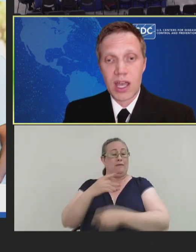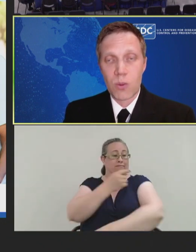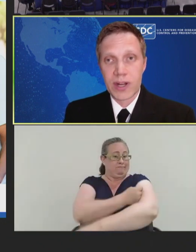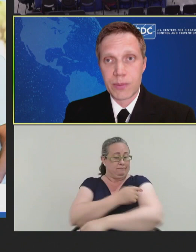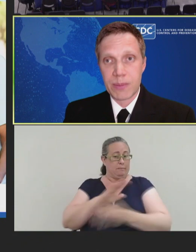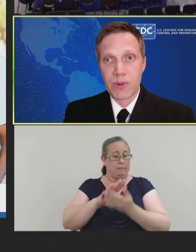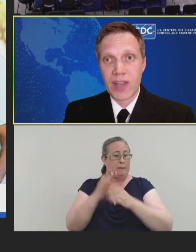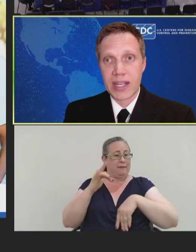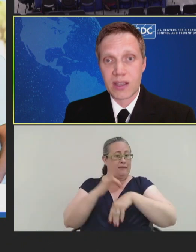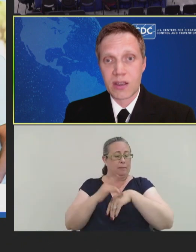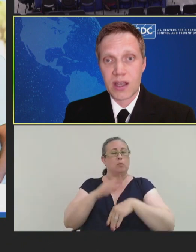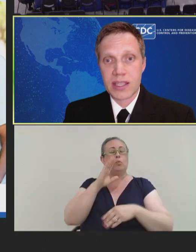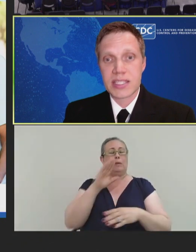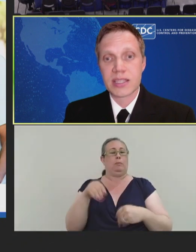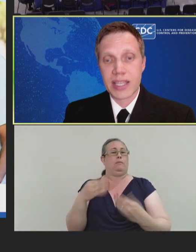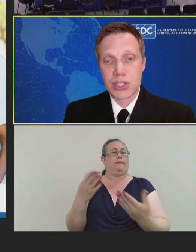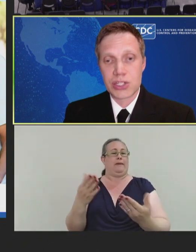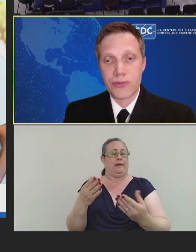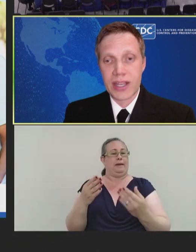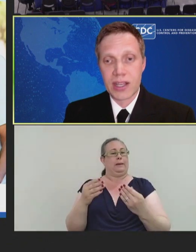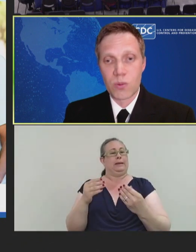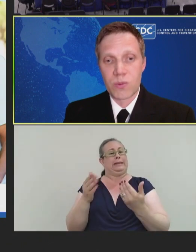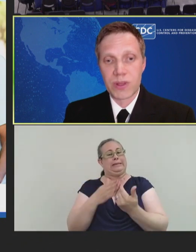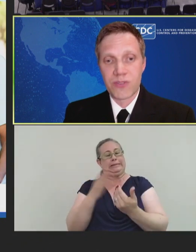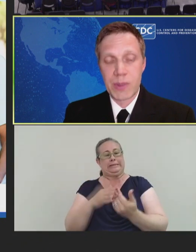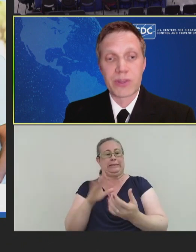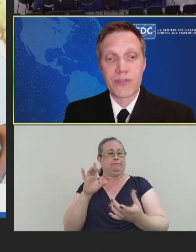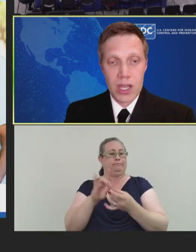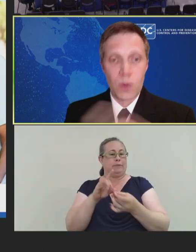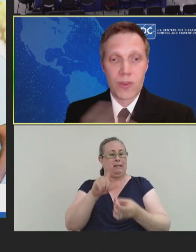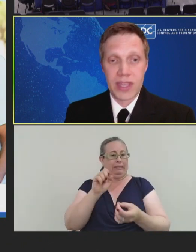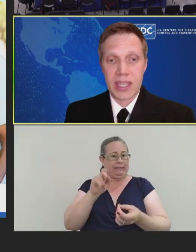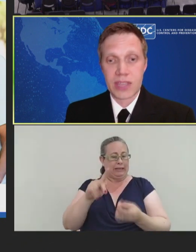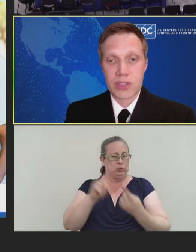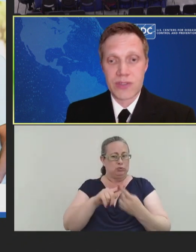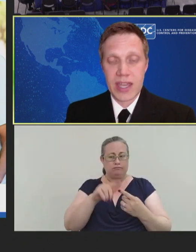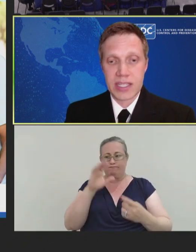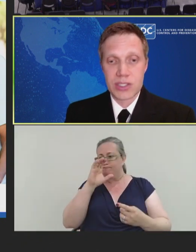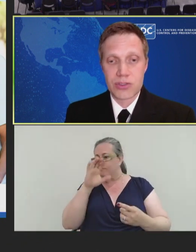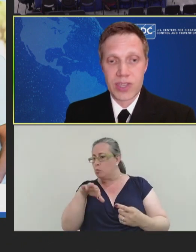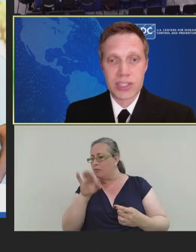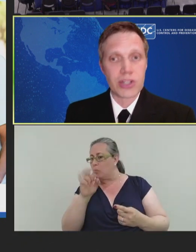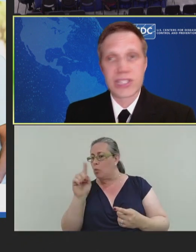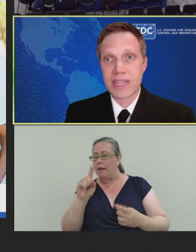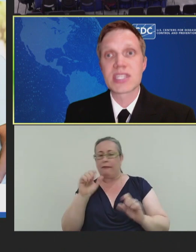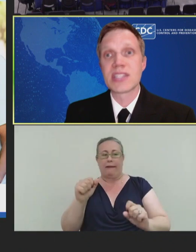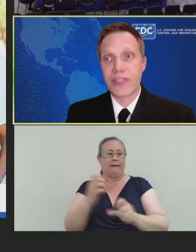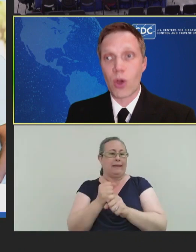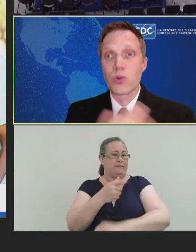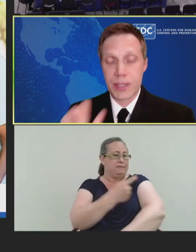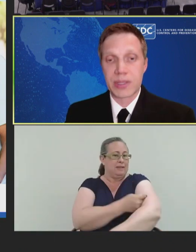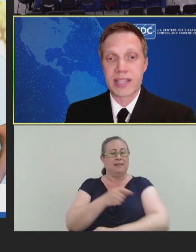we're going to be providing easy linkage to find -- for people to find out where they can get those vaccines through this. Understanding, this is not the only place